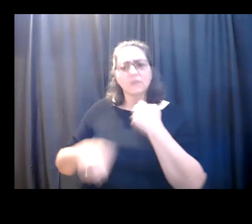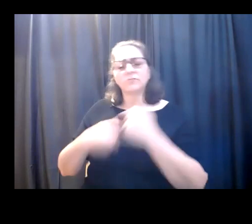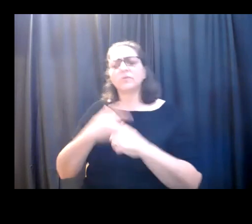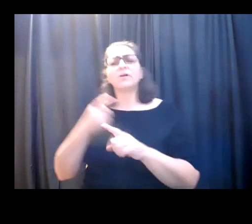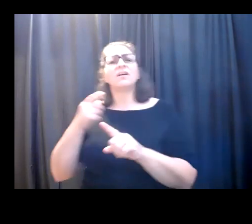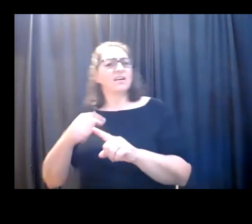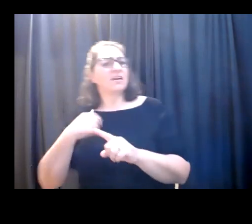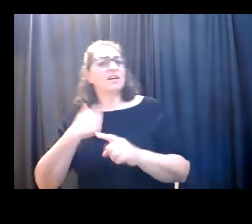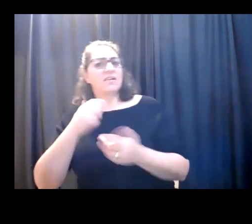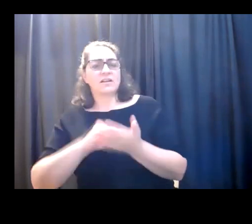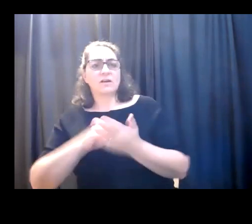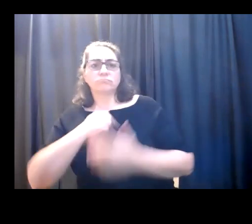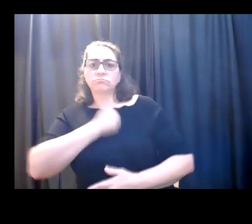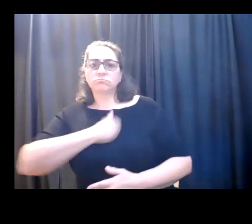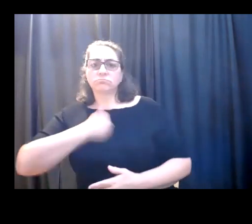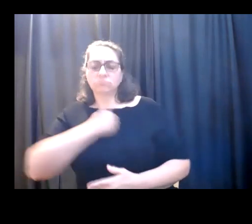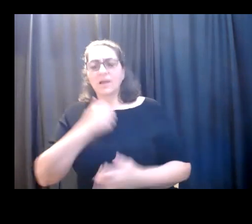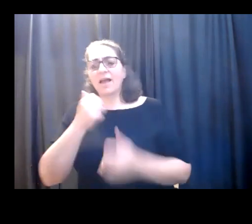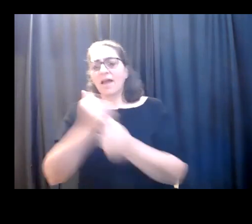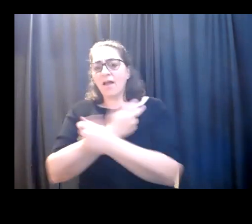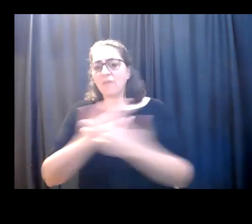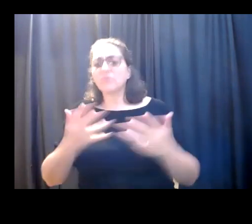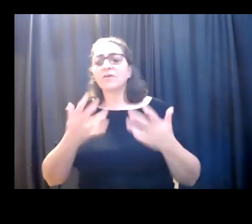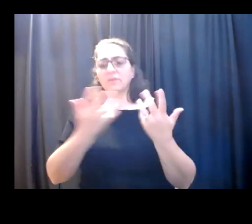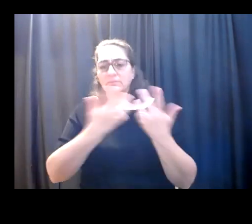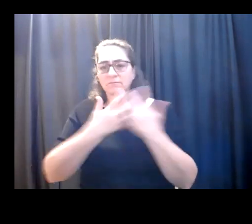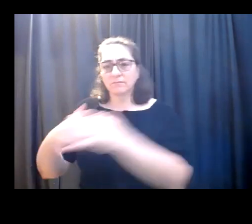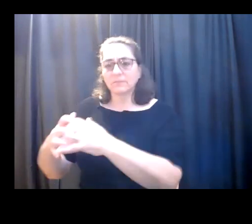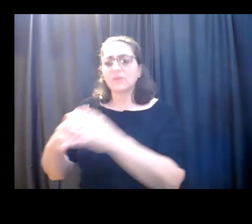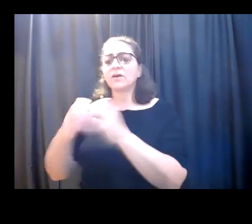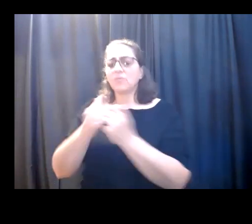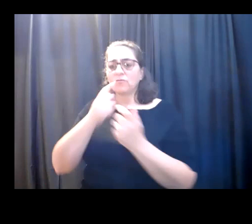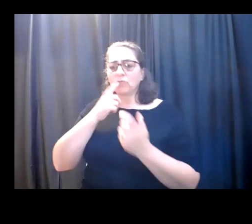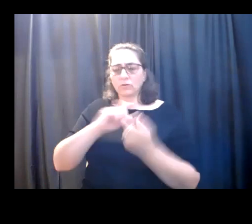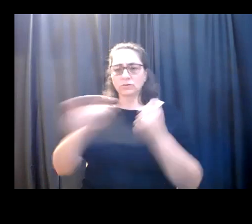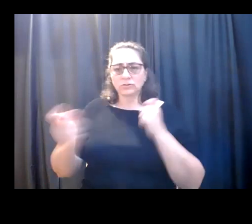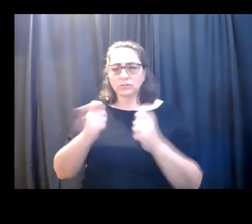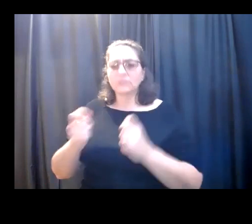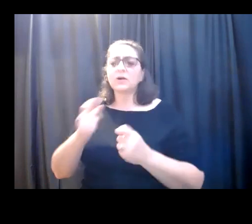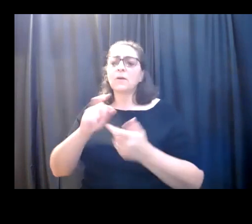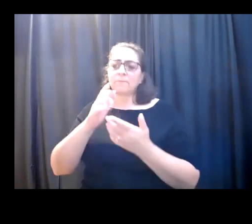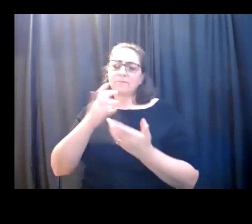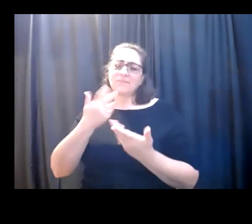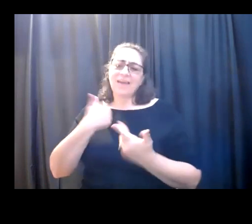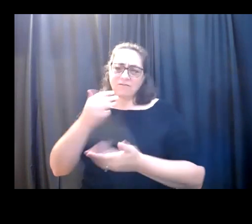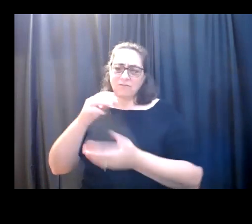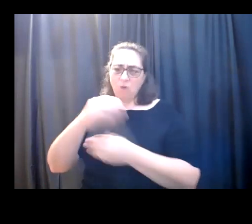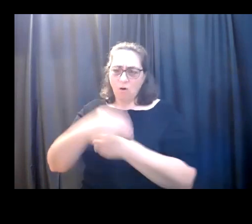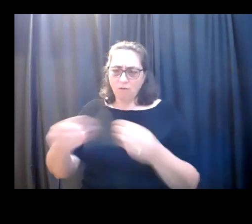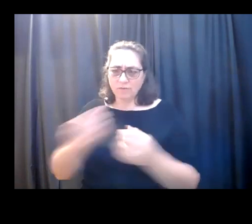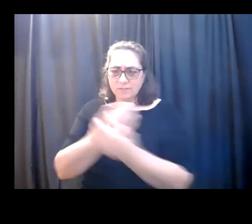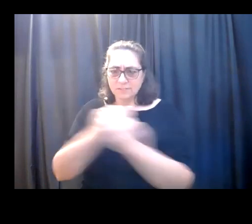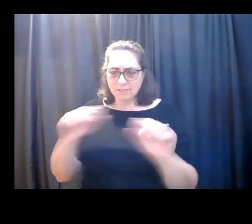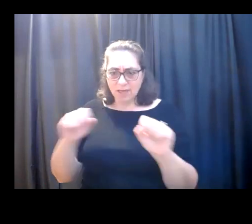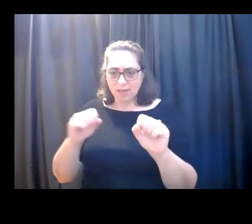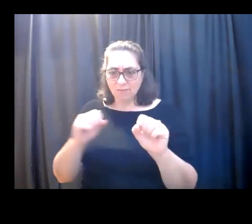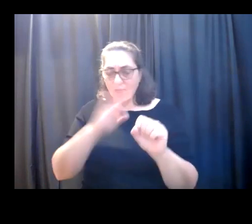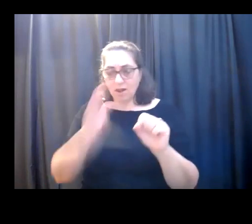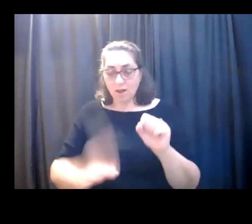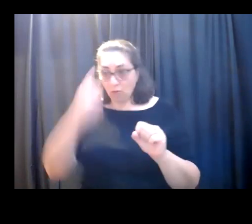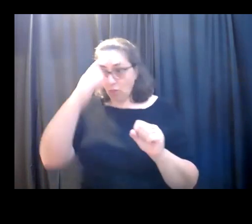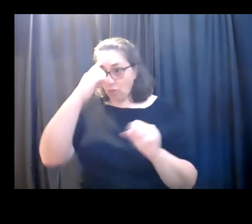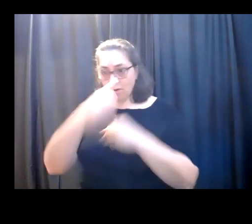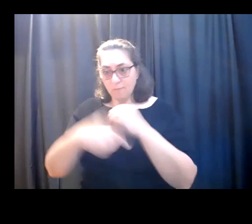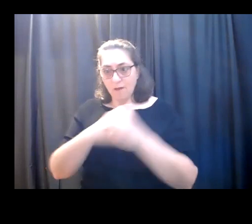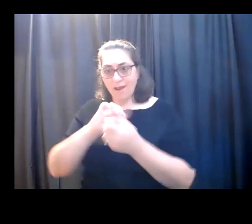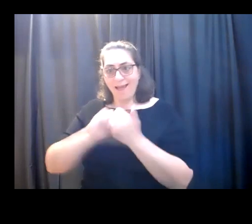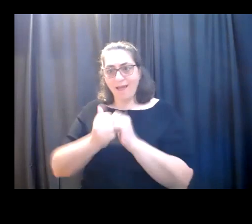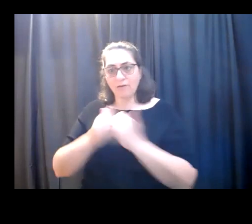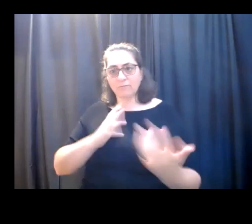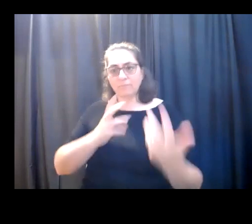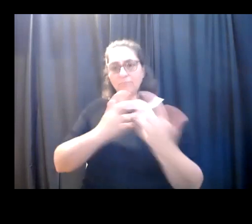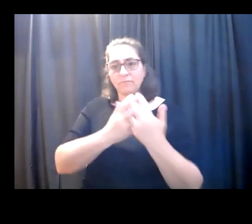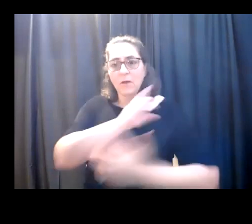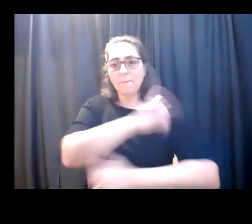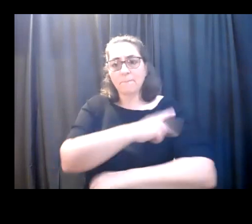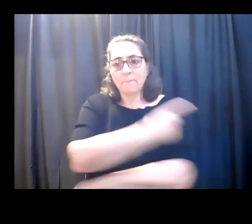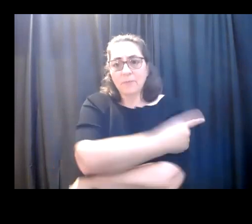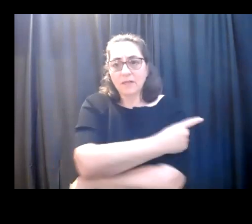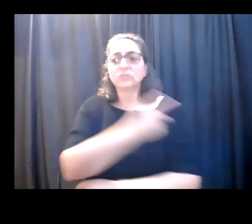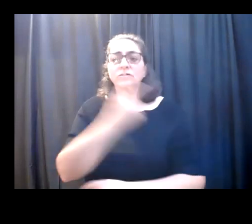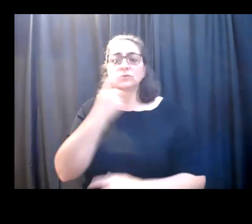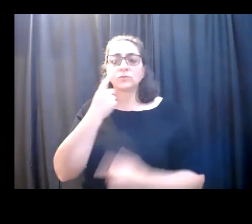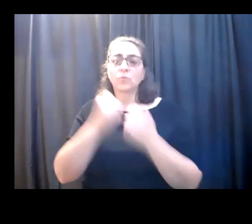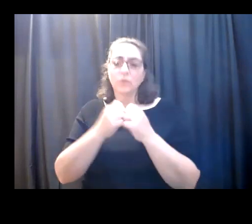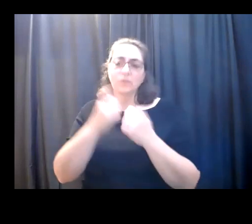was juchbetter just. I highly recommend gierves these suggestiontions a try. Now, I will have Dr.